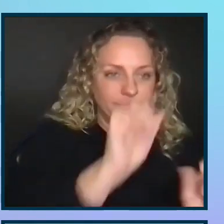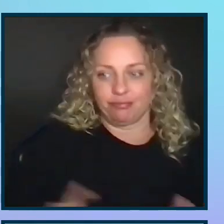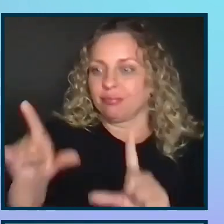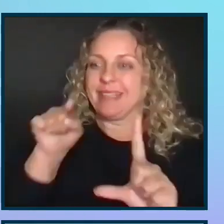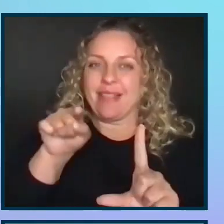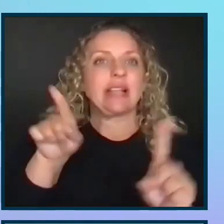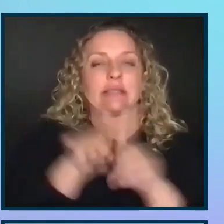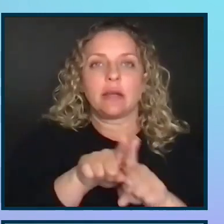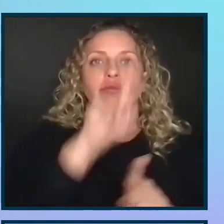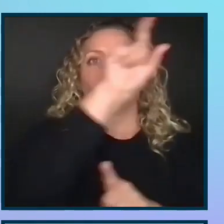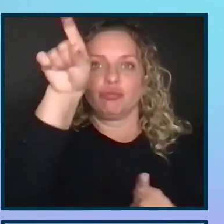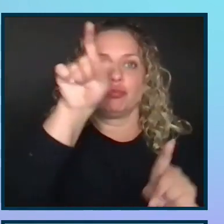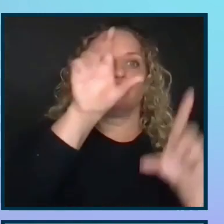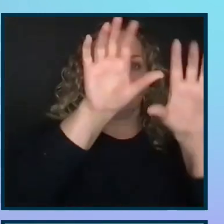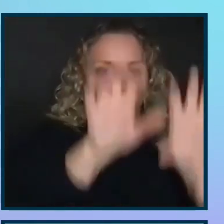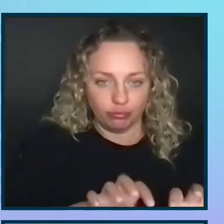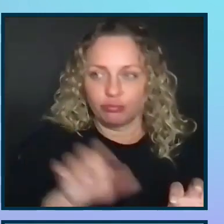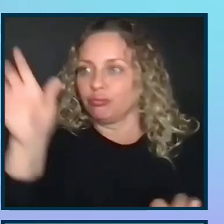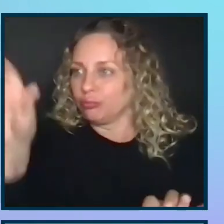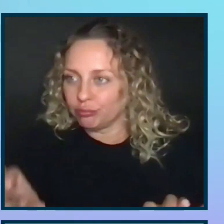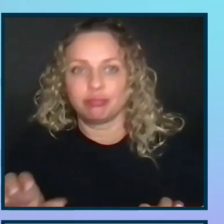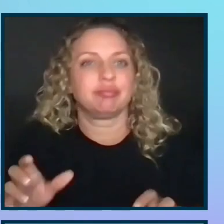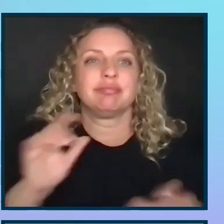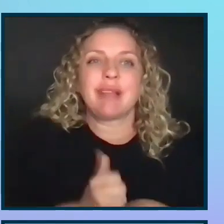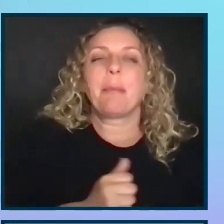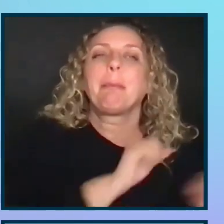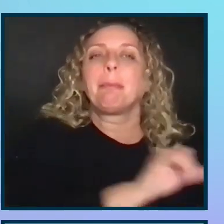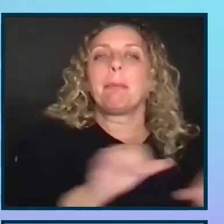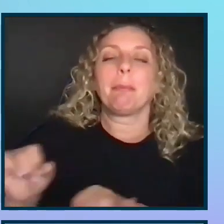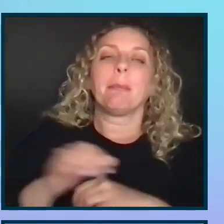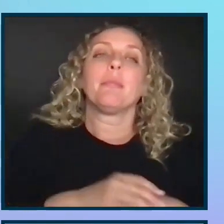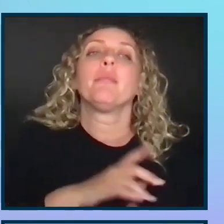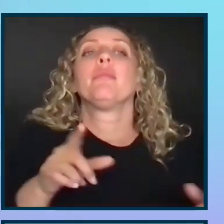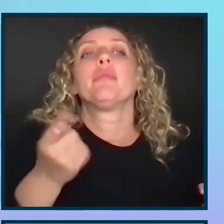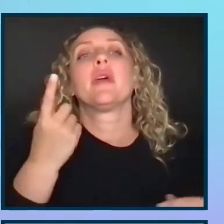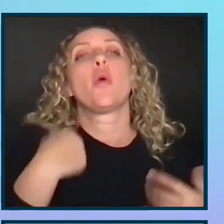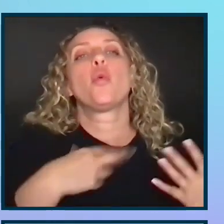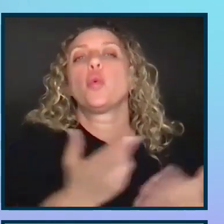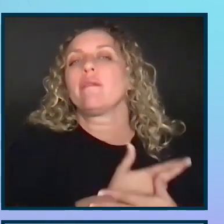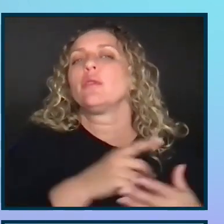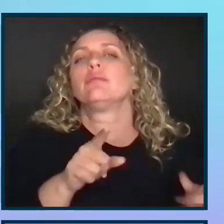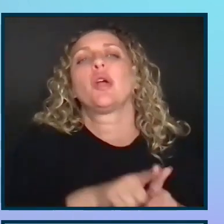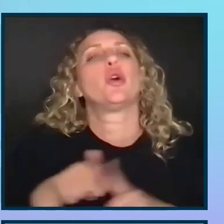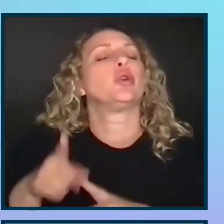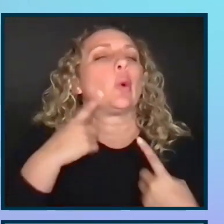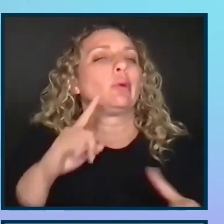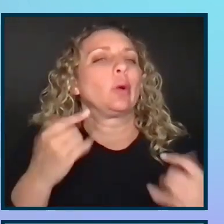Great, great. Yep, so then we also review what works well today. So we review that amongst the visual design team,